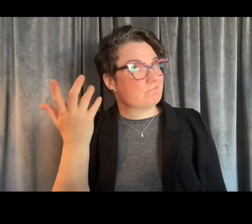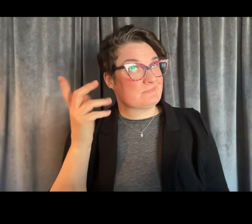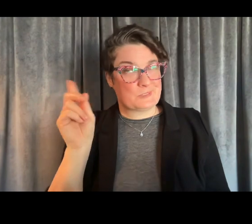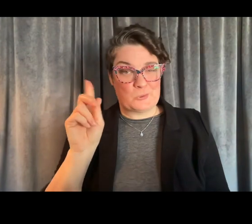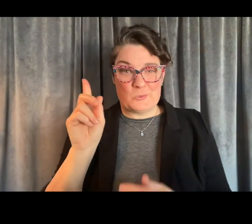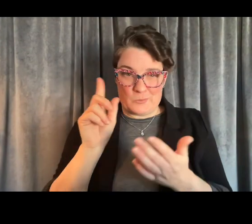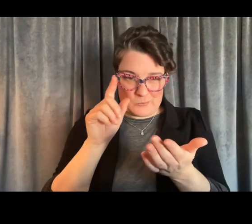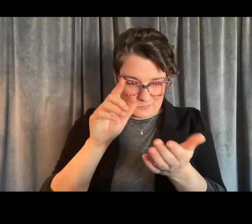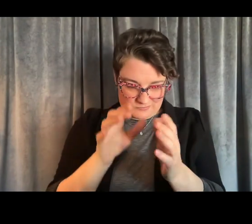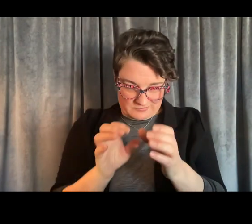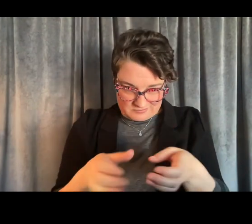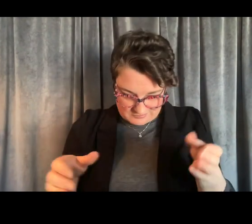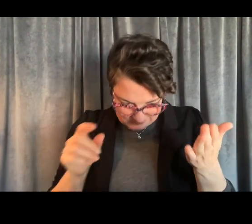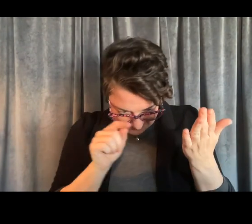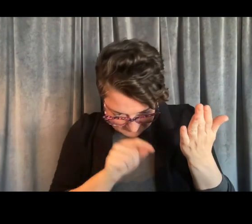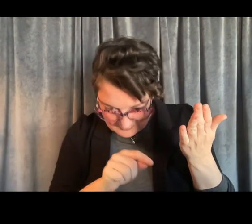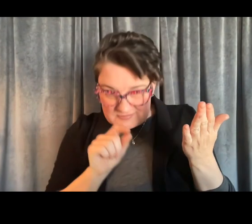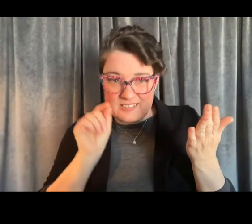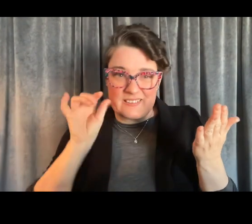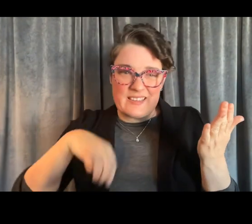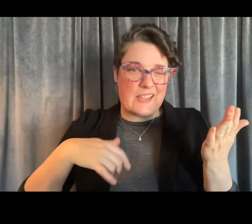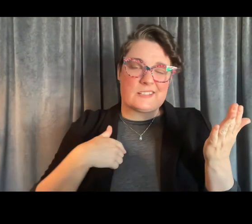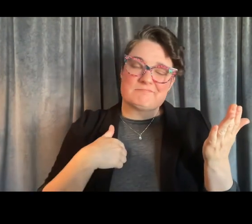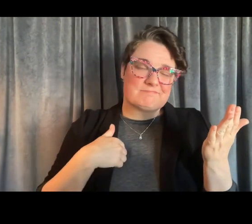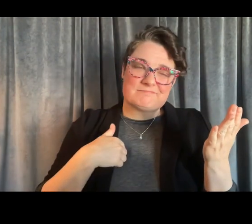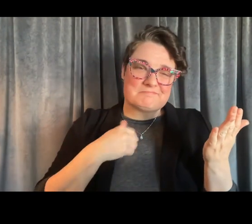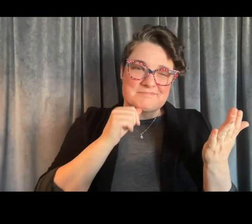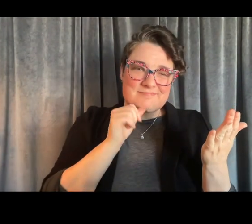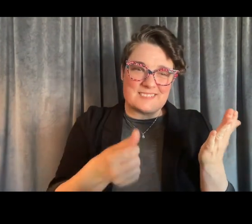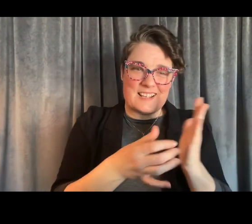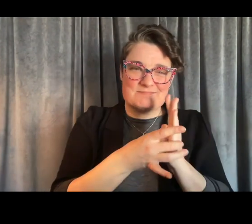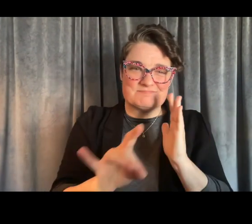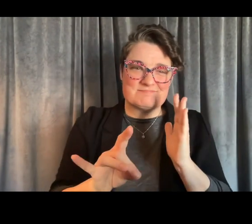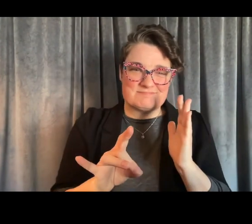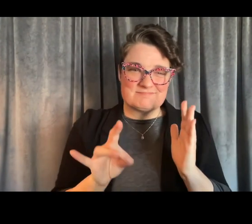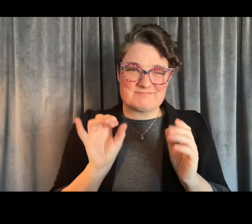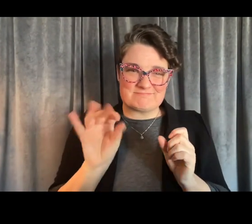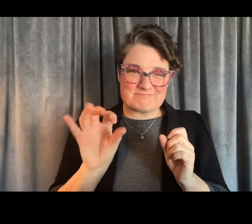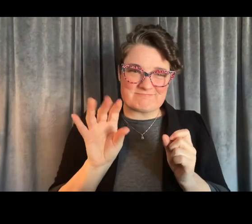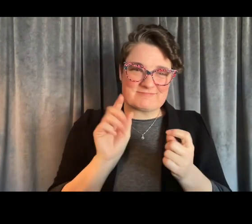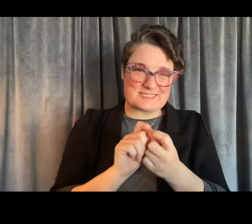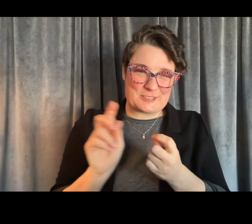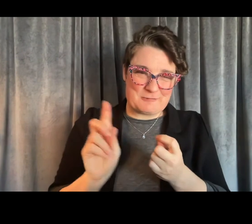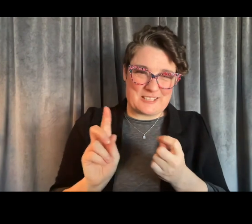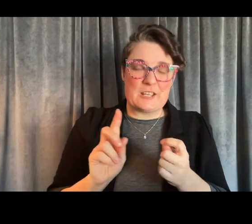good at like citing Torah portions and Talmud, but, I have been educated to